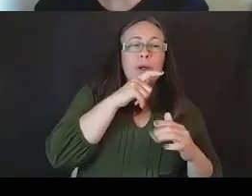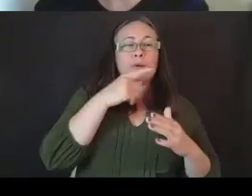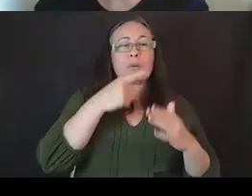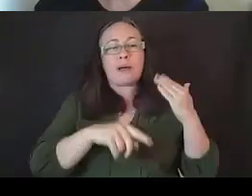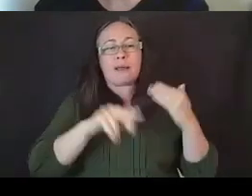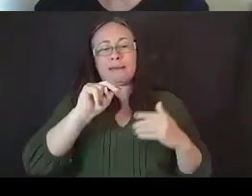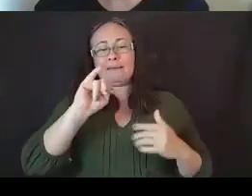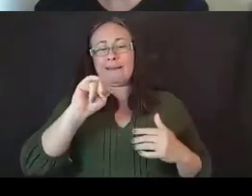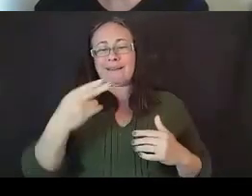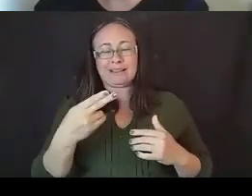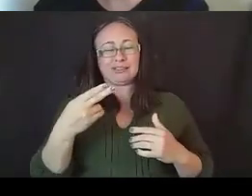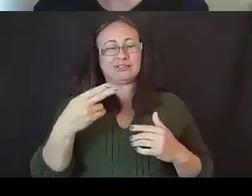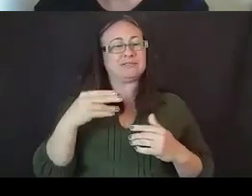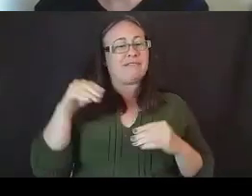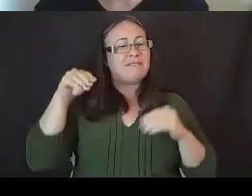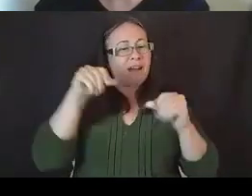as you're planning your grant application.